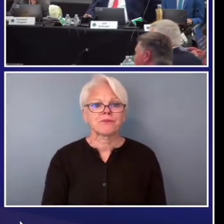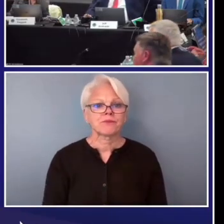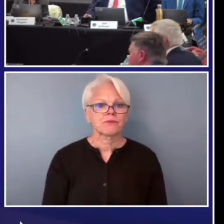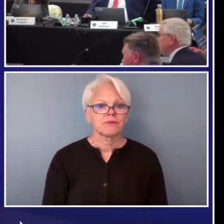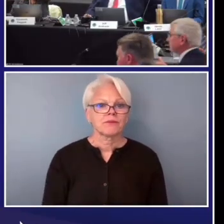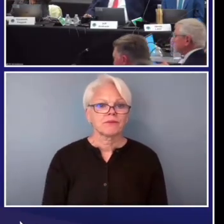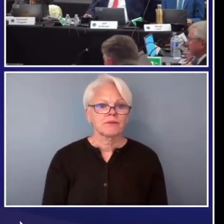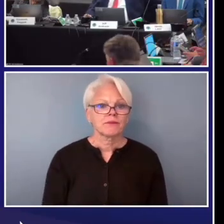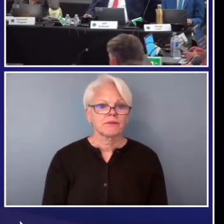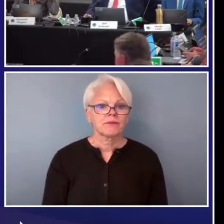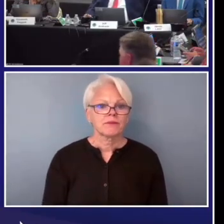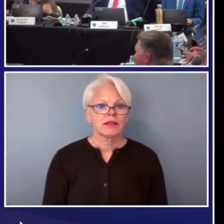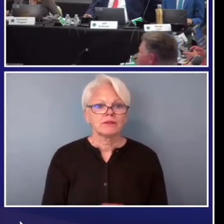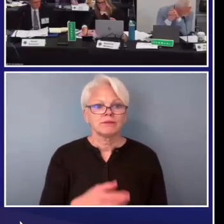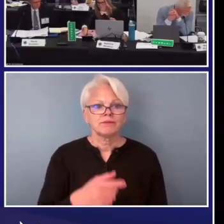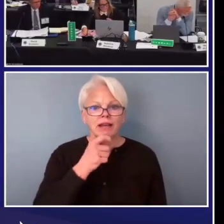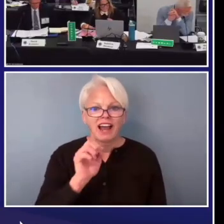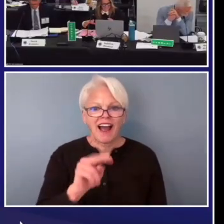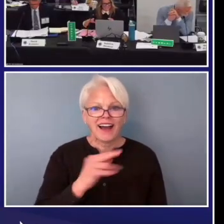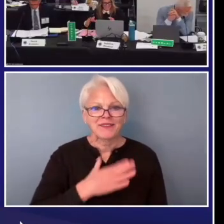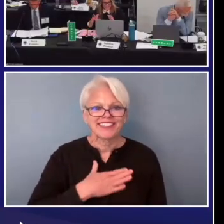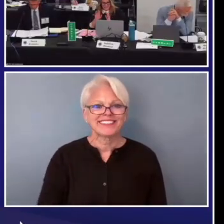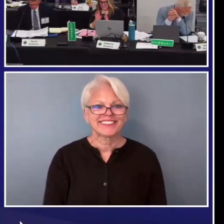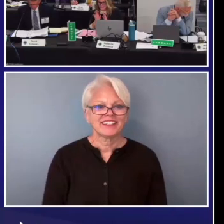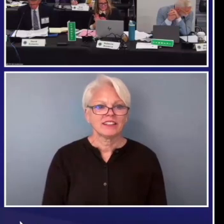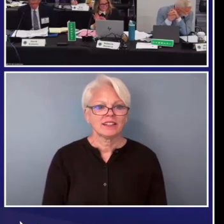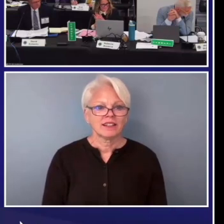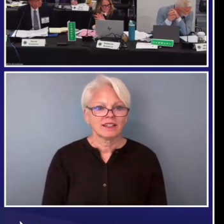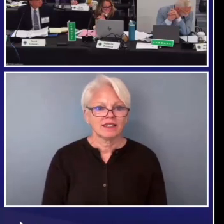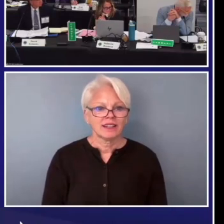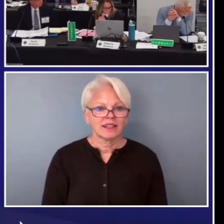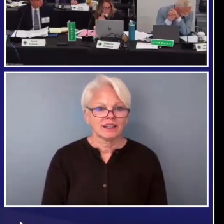Please turn your mic on. There you go. So I have a point here.